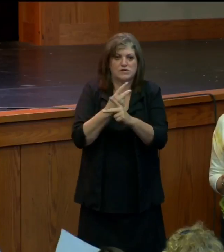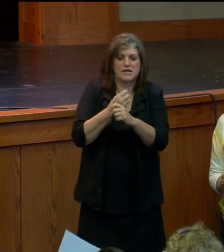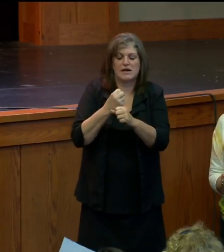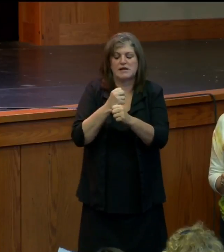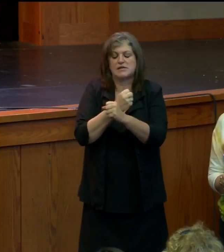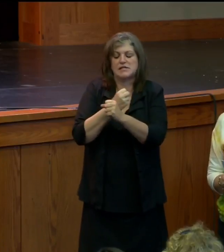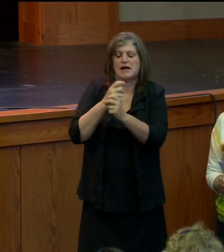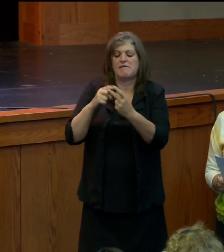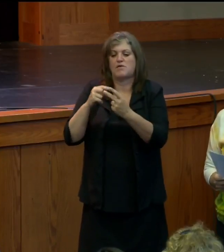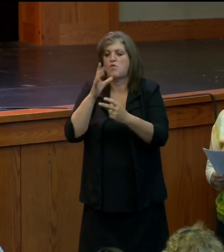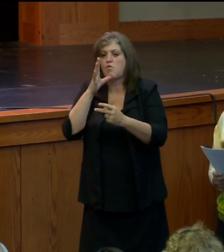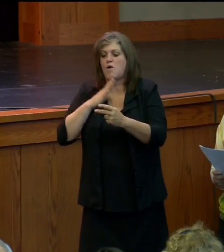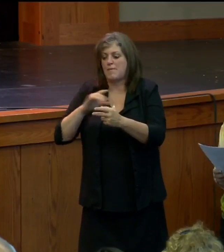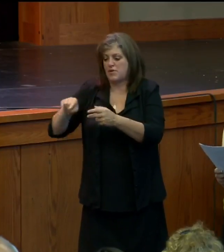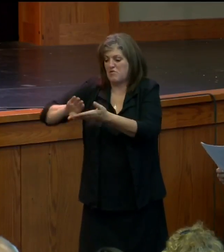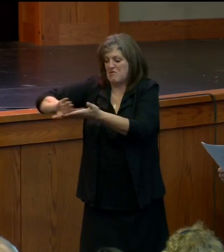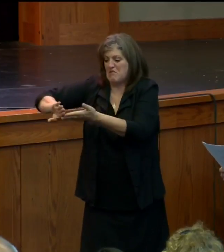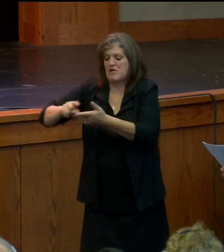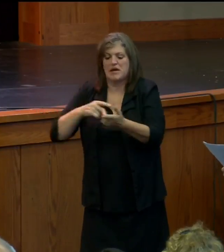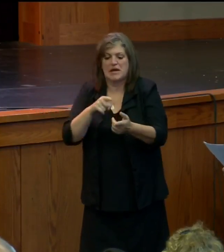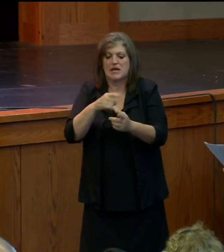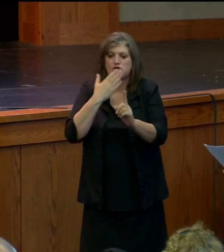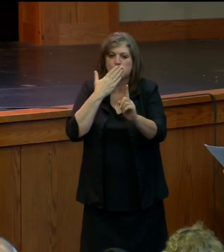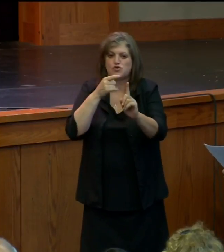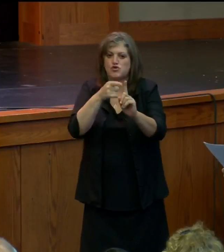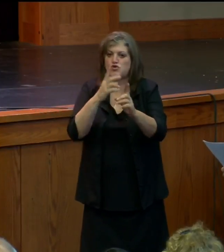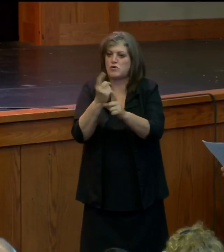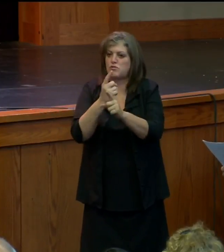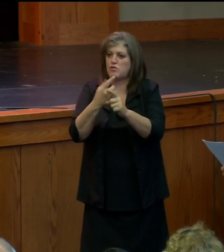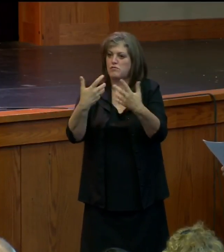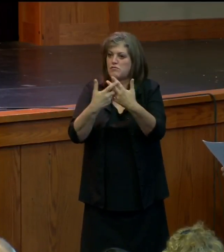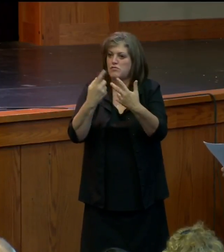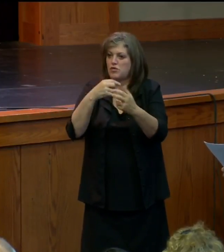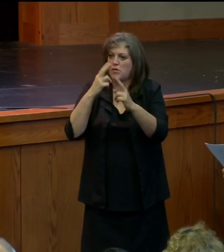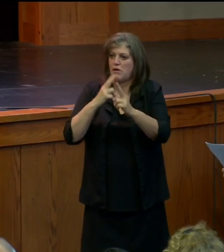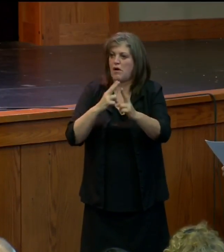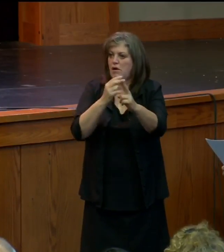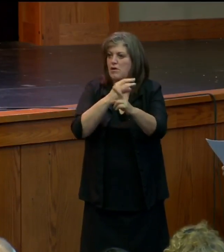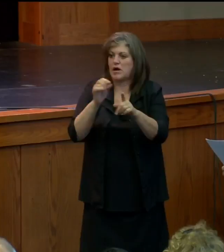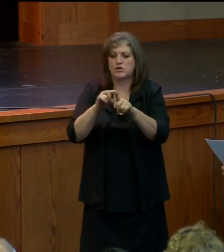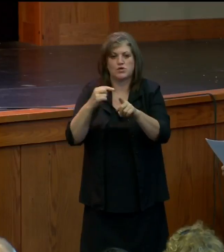DISENFRANCHISED MAKE HIM A PERSON TO HONOR AS WE STRIVE TO